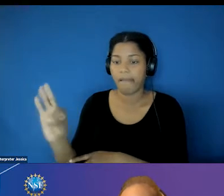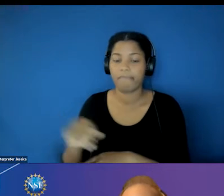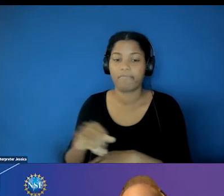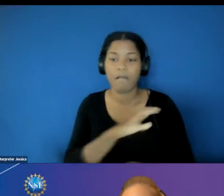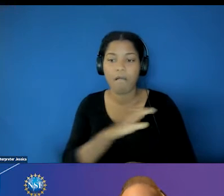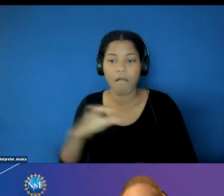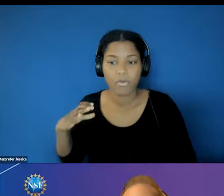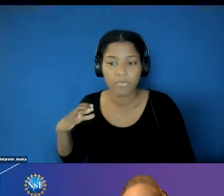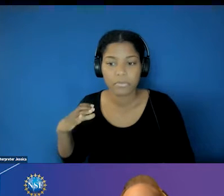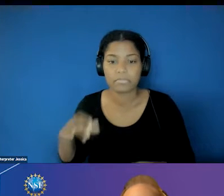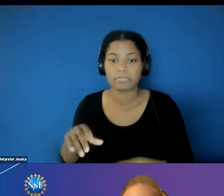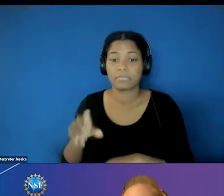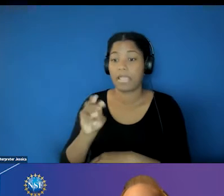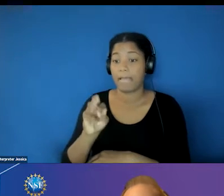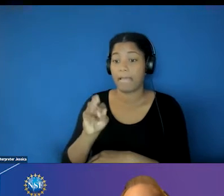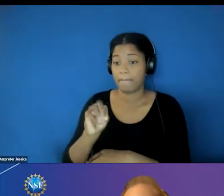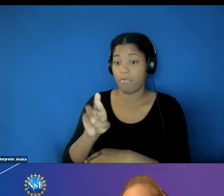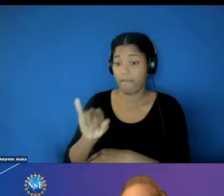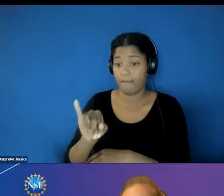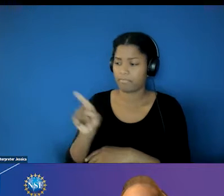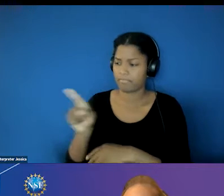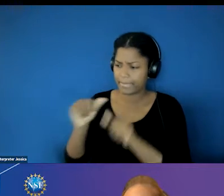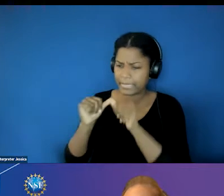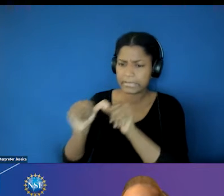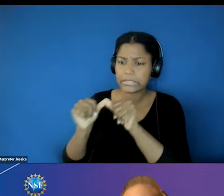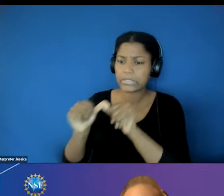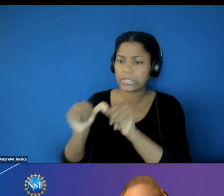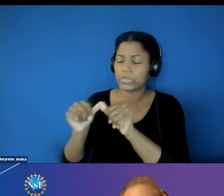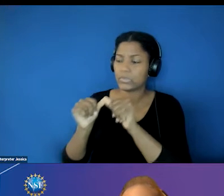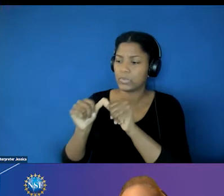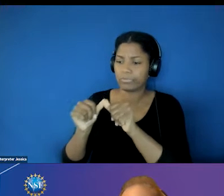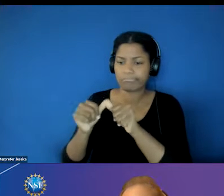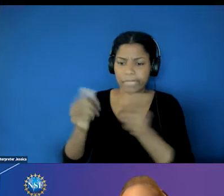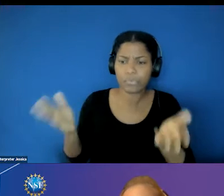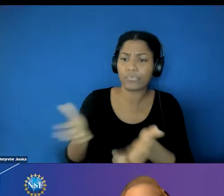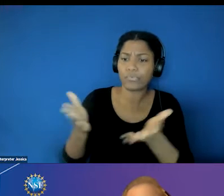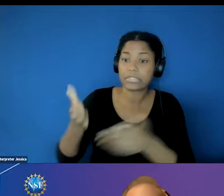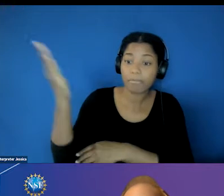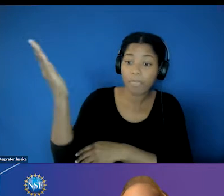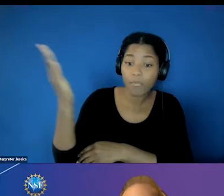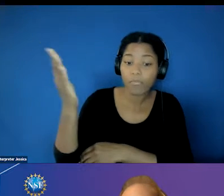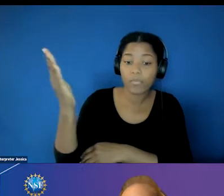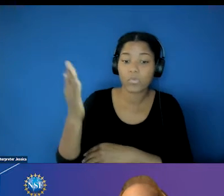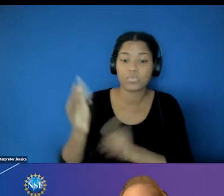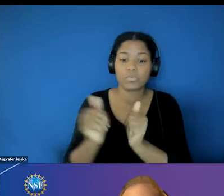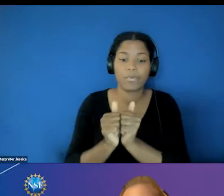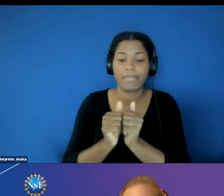So, MRI continues to encourage proposals from women PIs, underrepresented minorities,